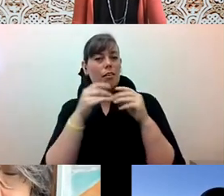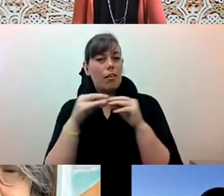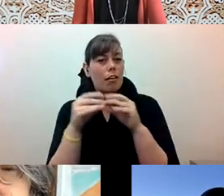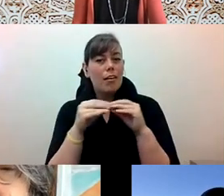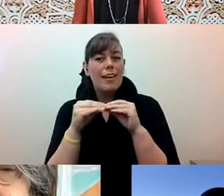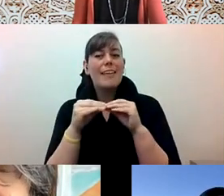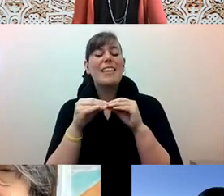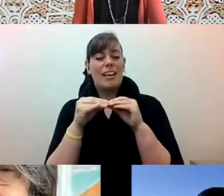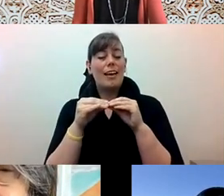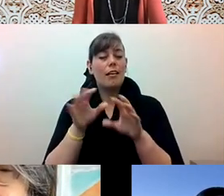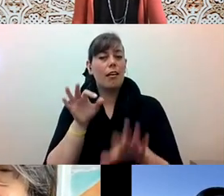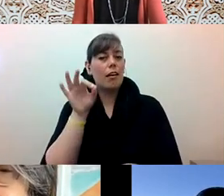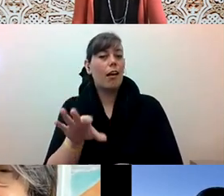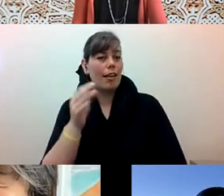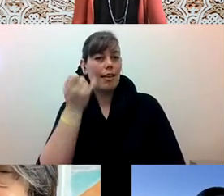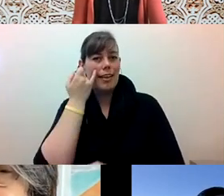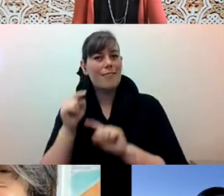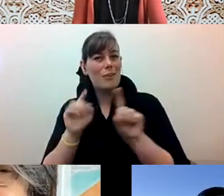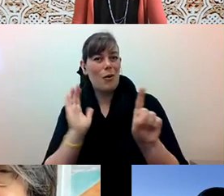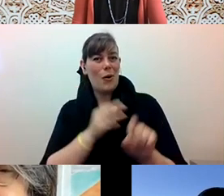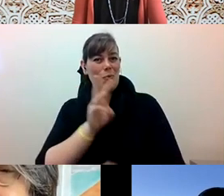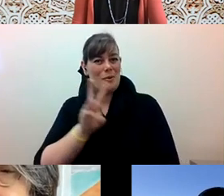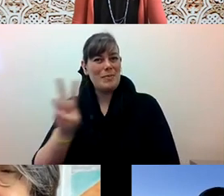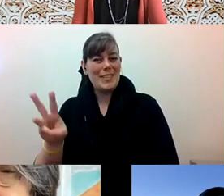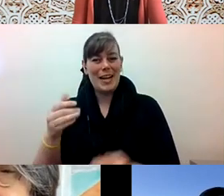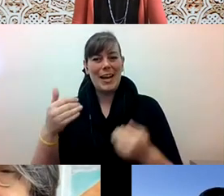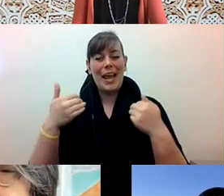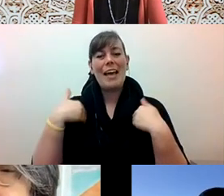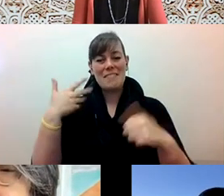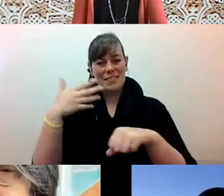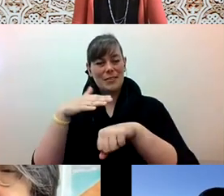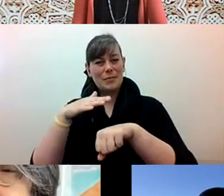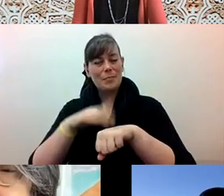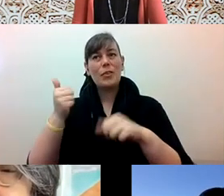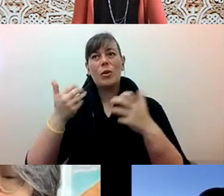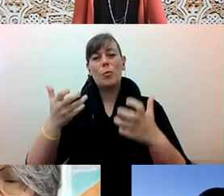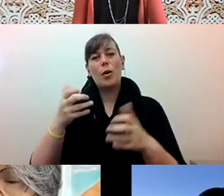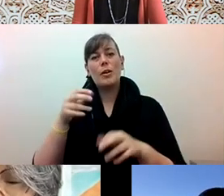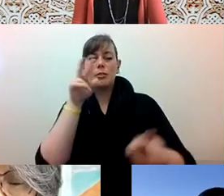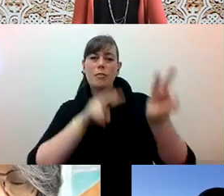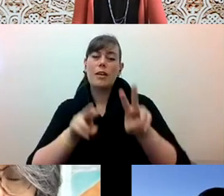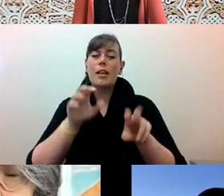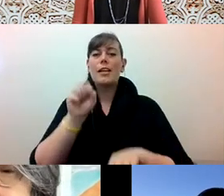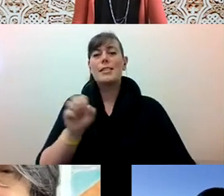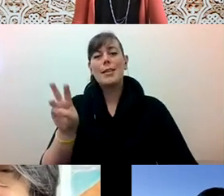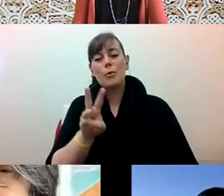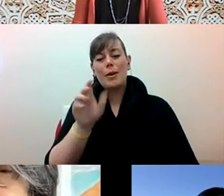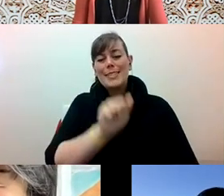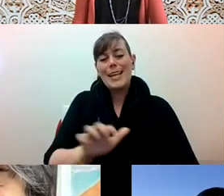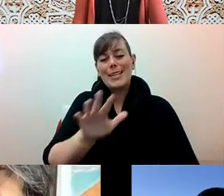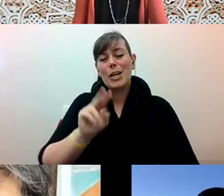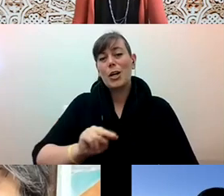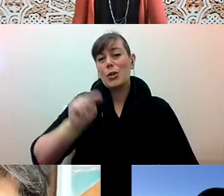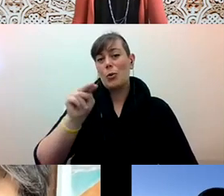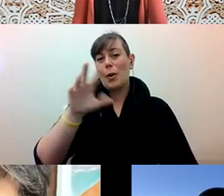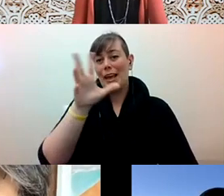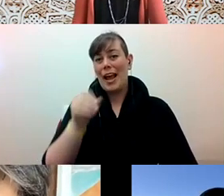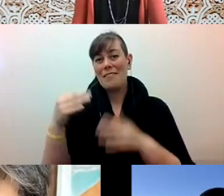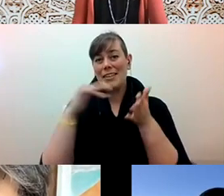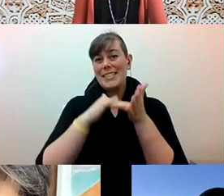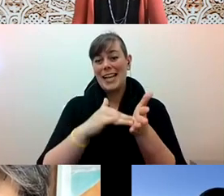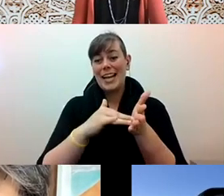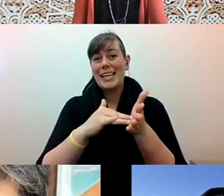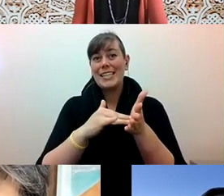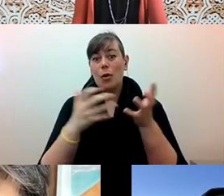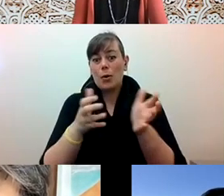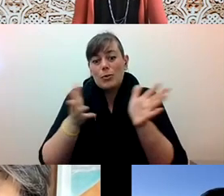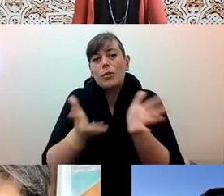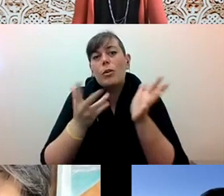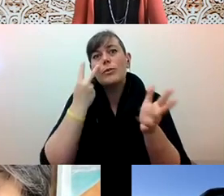Diane Fujino: If you go to our website, you will, you will see that we have a call to look at SWANA, Southwest Asia/North African, Studies and its relation to Asian American Studies, so it pushes back against that.